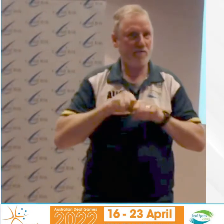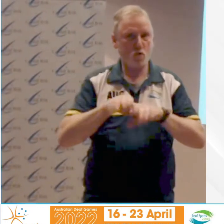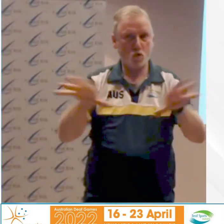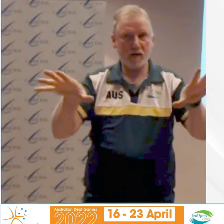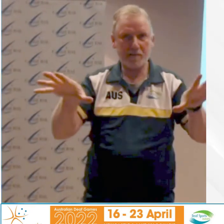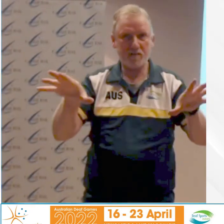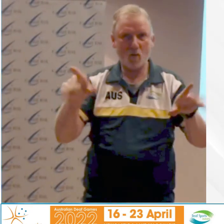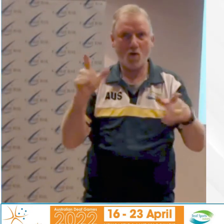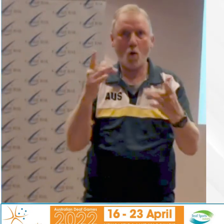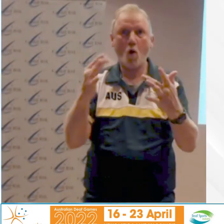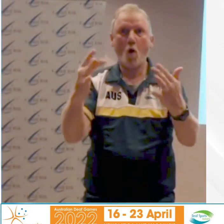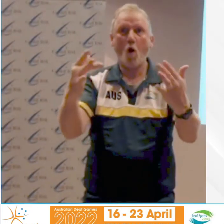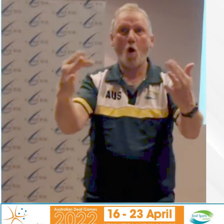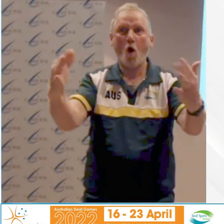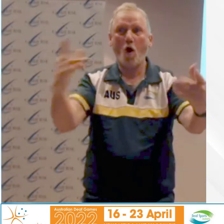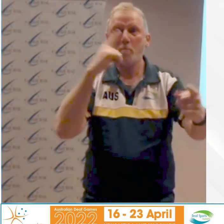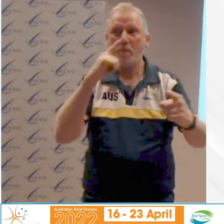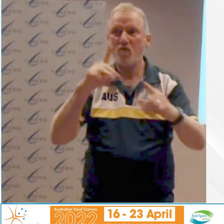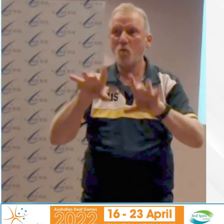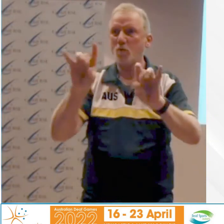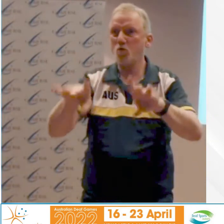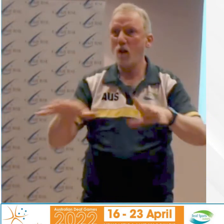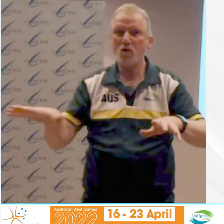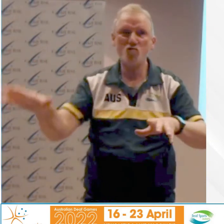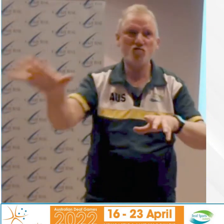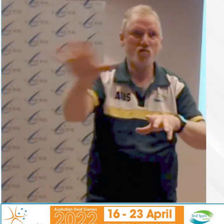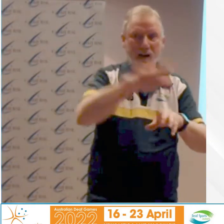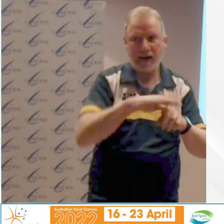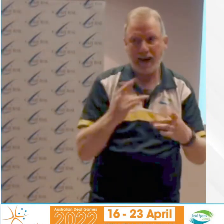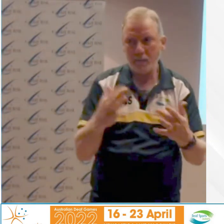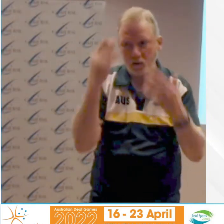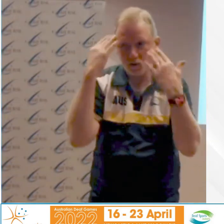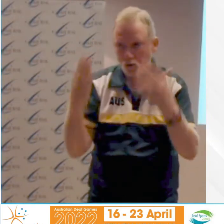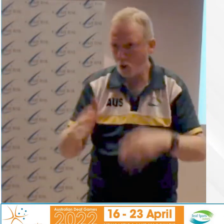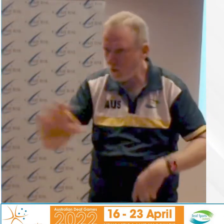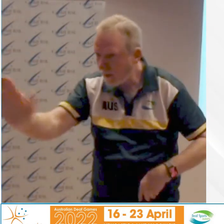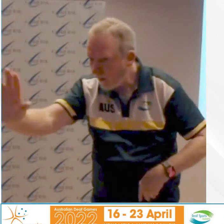we're also tonight making live streams for the community to tune in